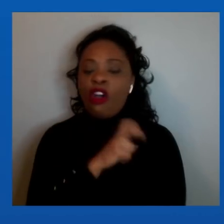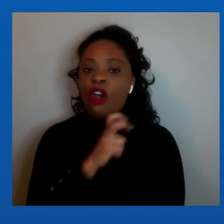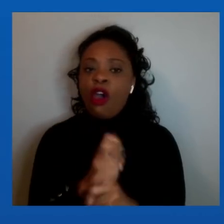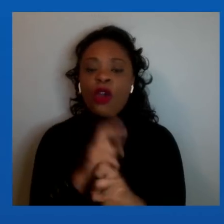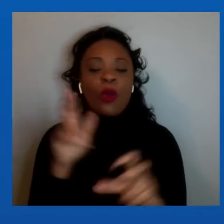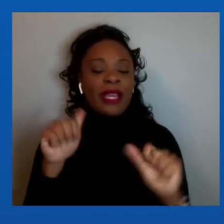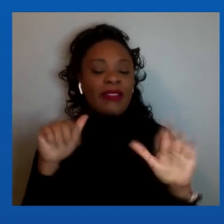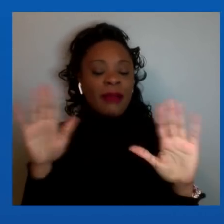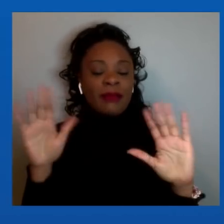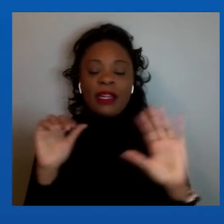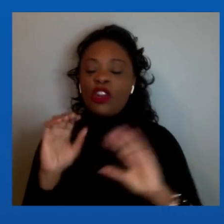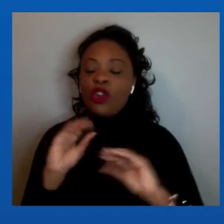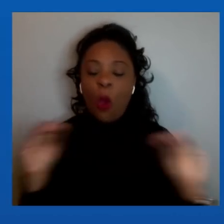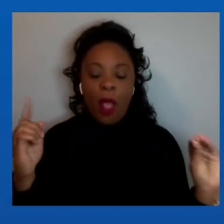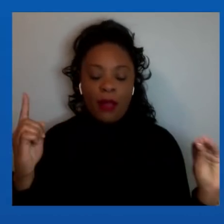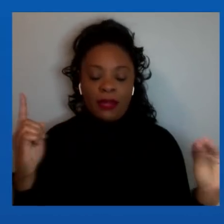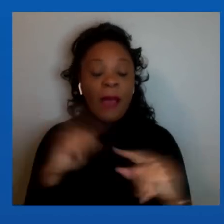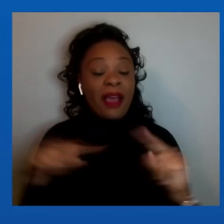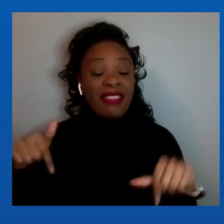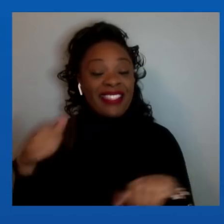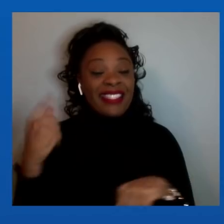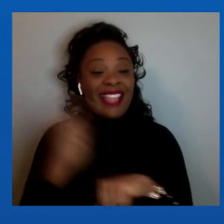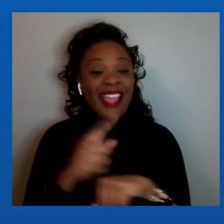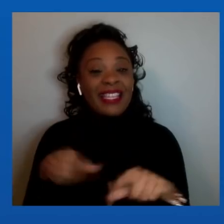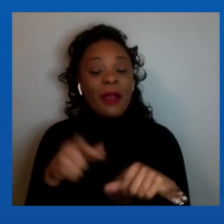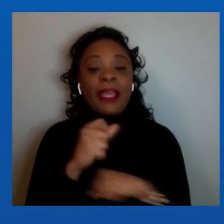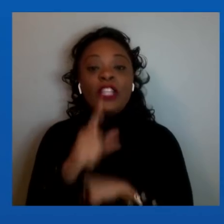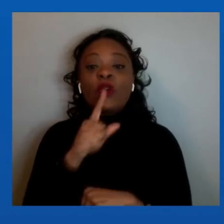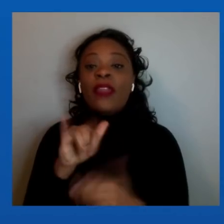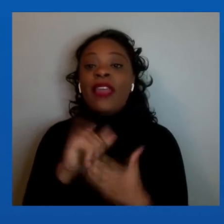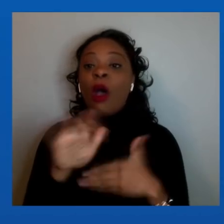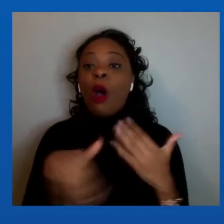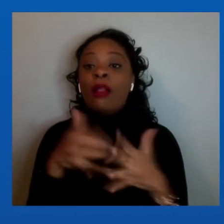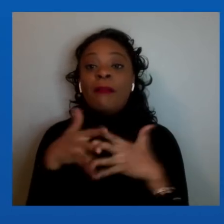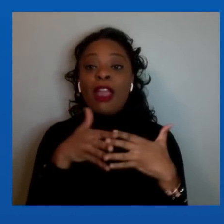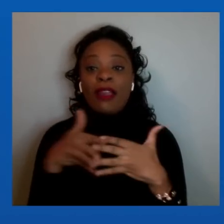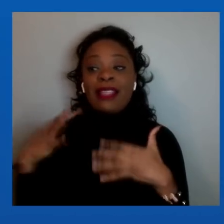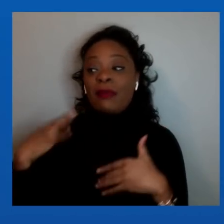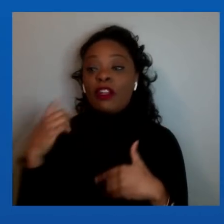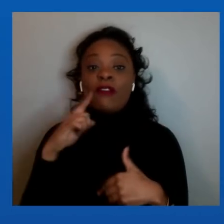But this day is about ensuring that all Americans eligible for the child tax credit